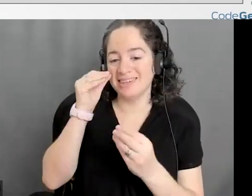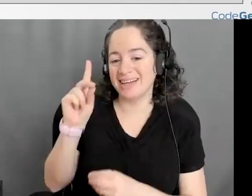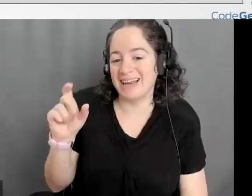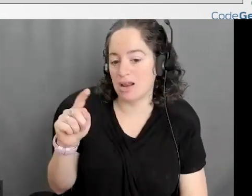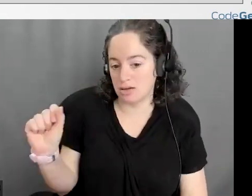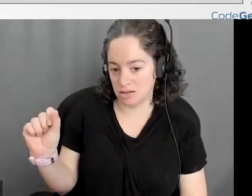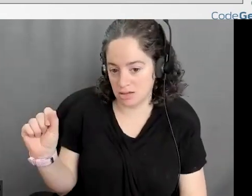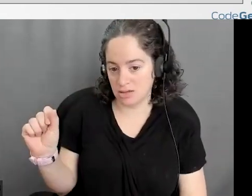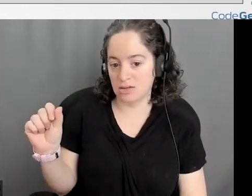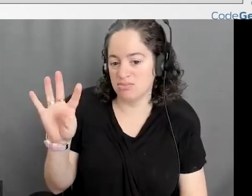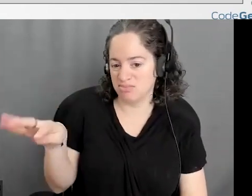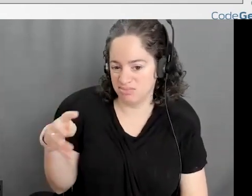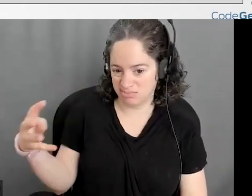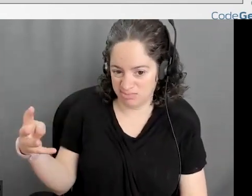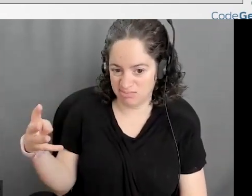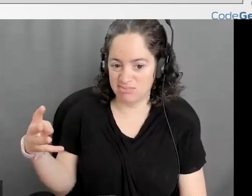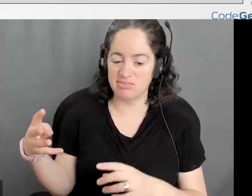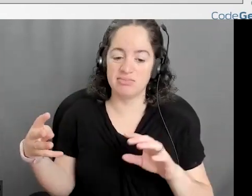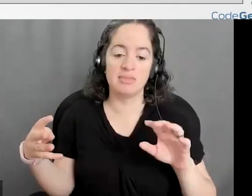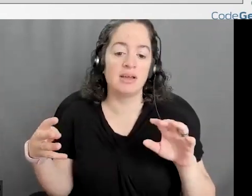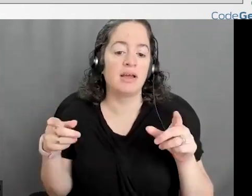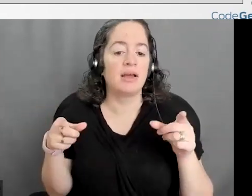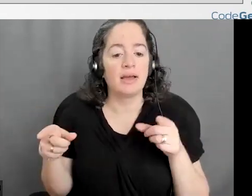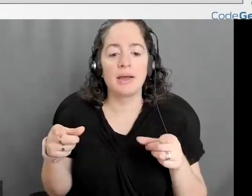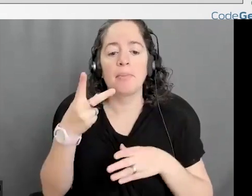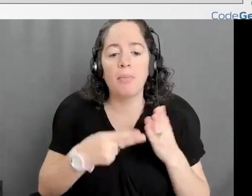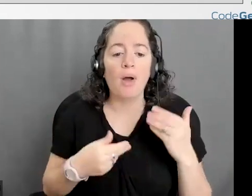Each of them has some flex settings to allow it